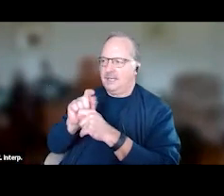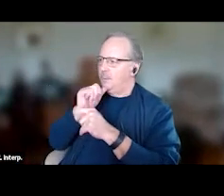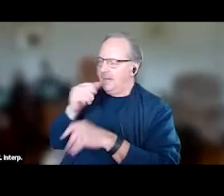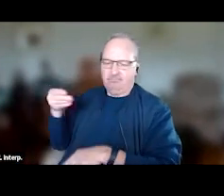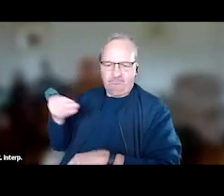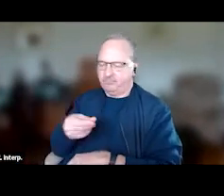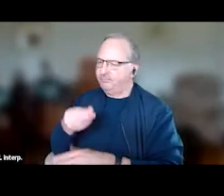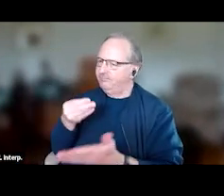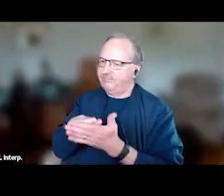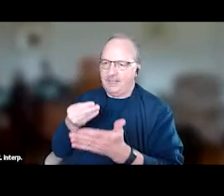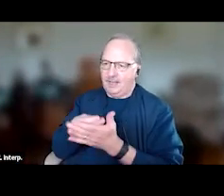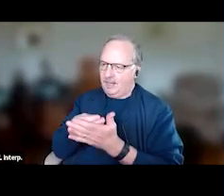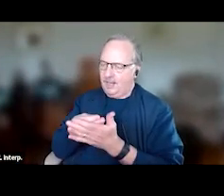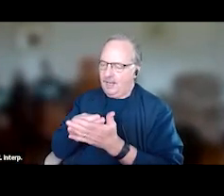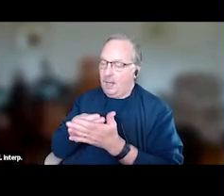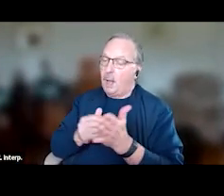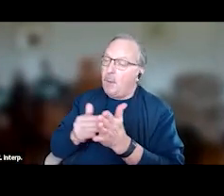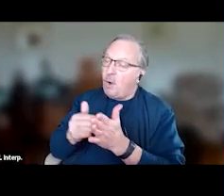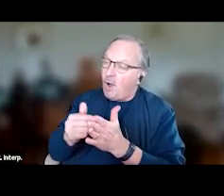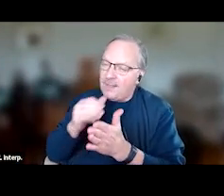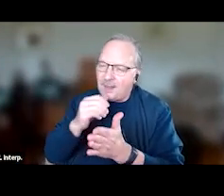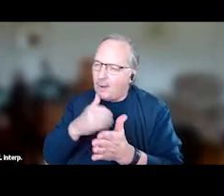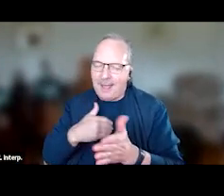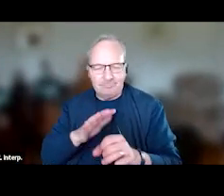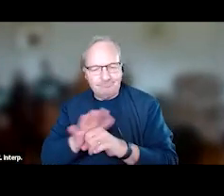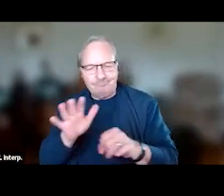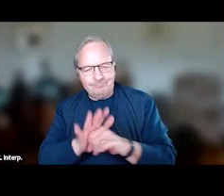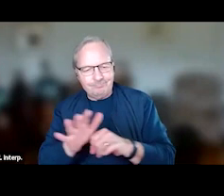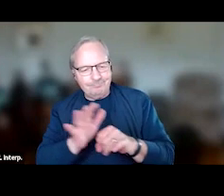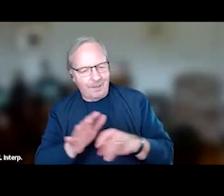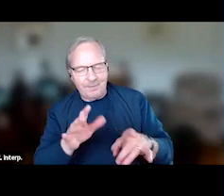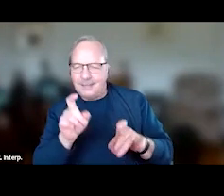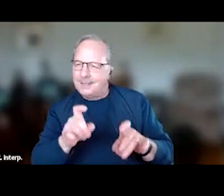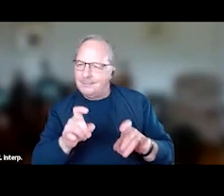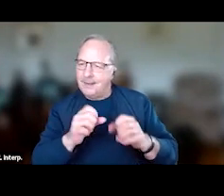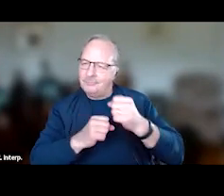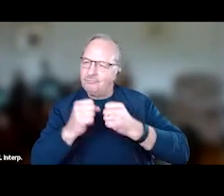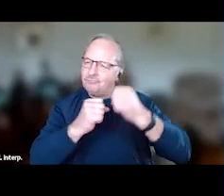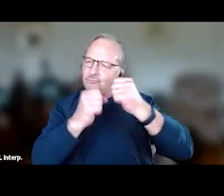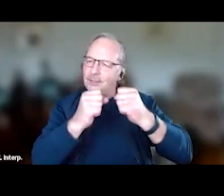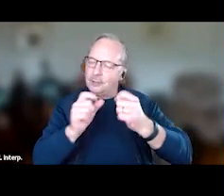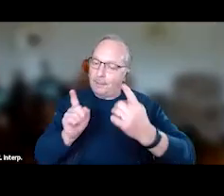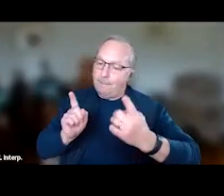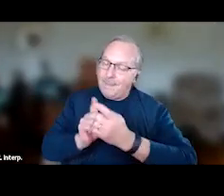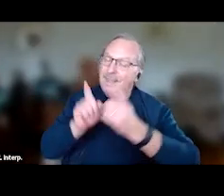Most often, they do not have the capacity and necessary infrastructure to meet the needs of the government